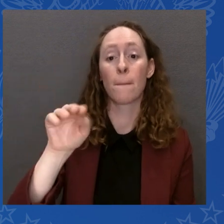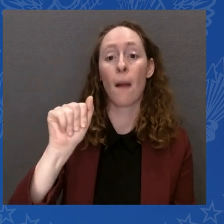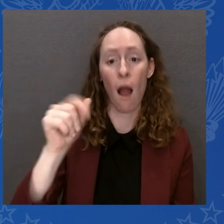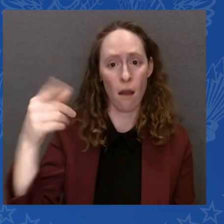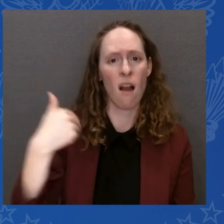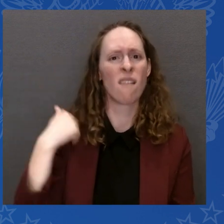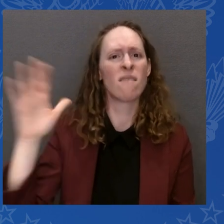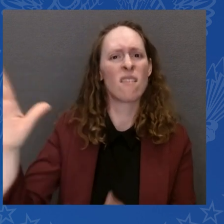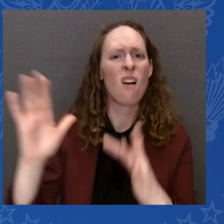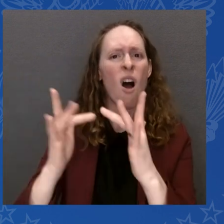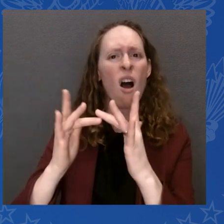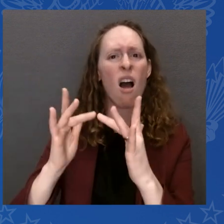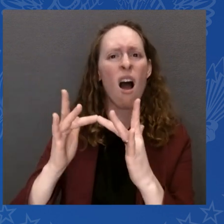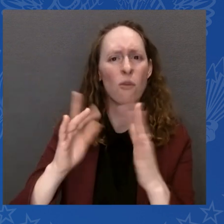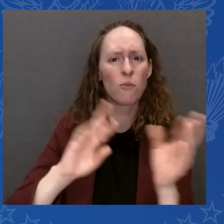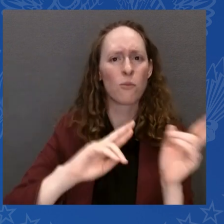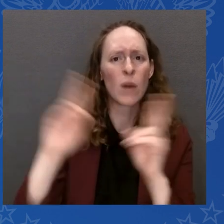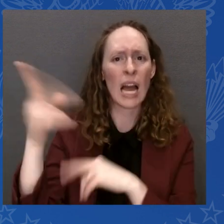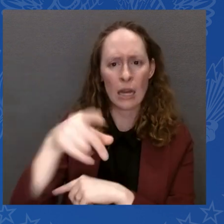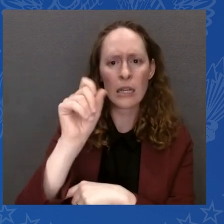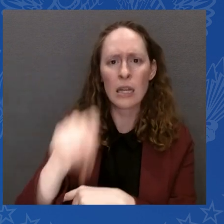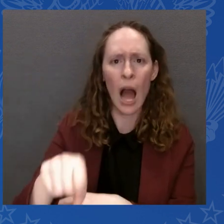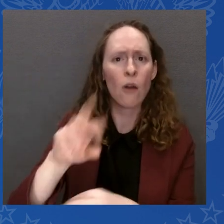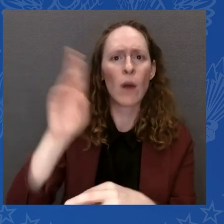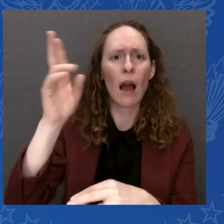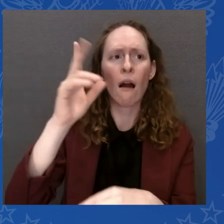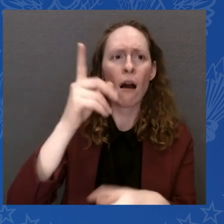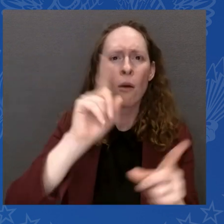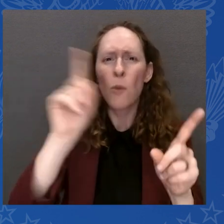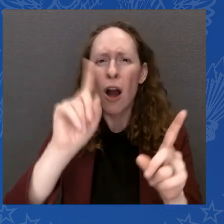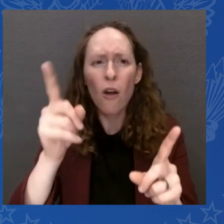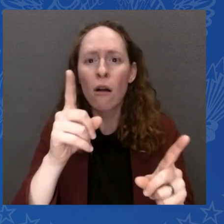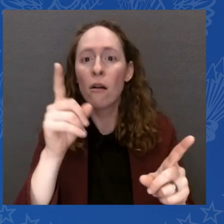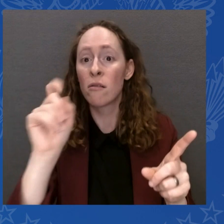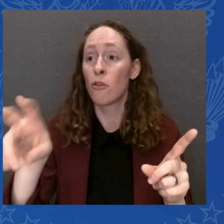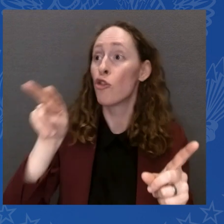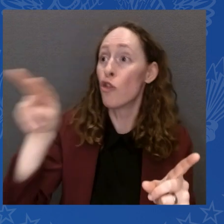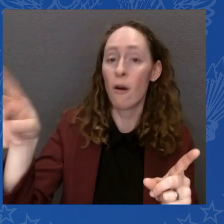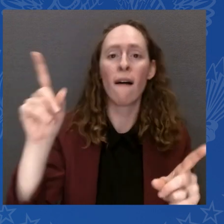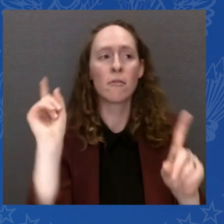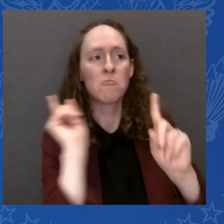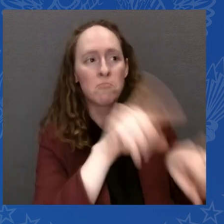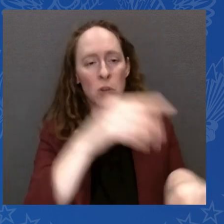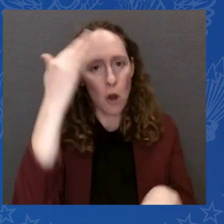the key is not just building back, it's building back stronger. Just because -- since I became President,